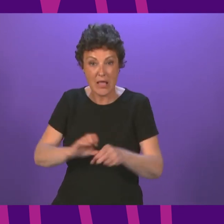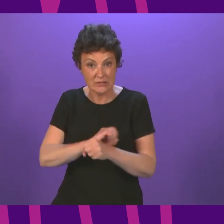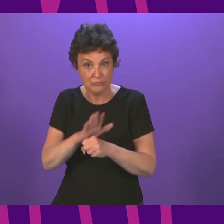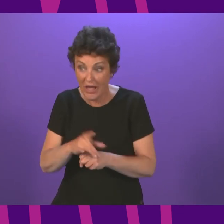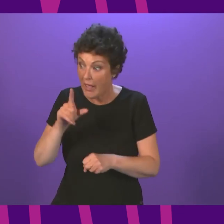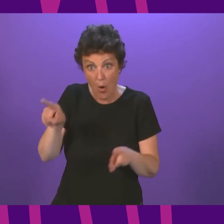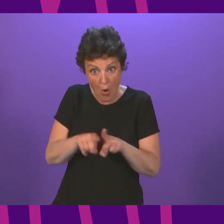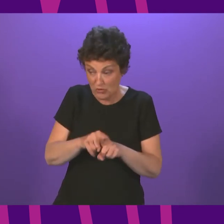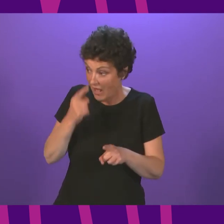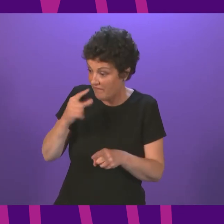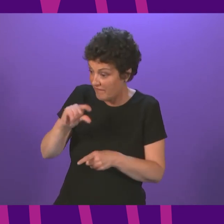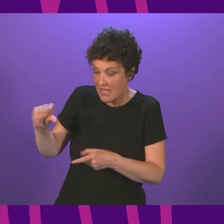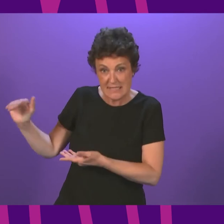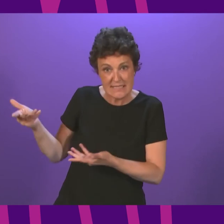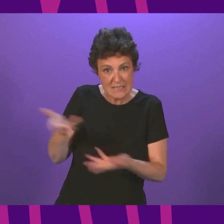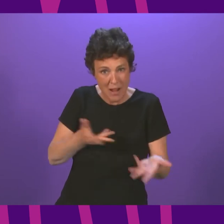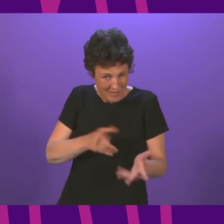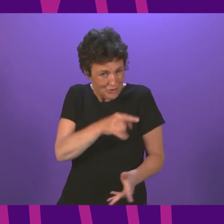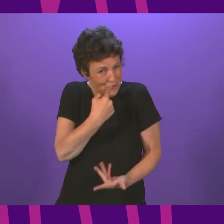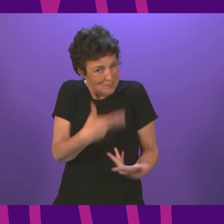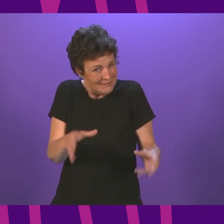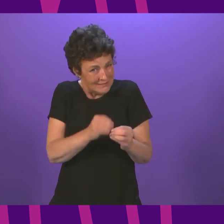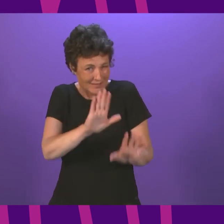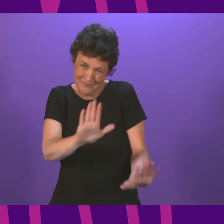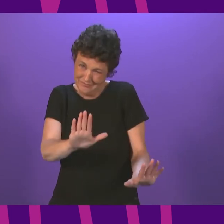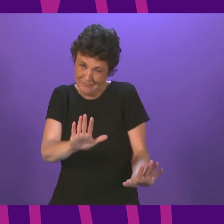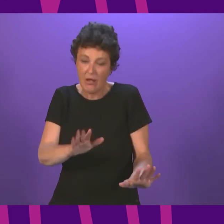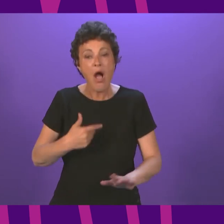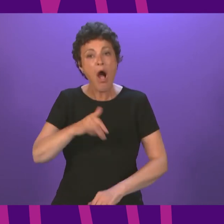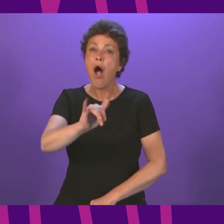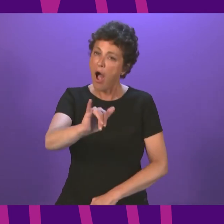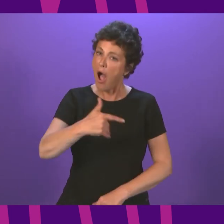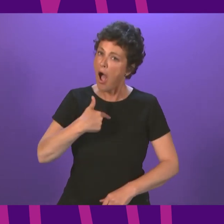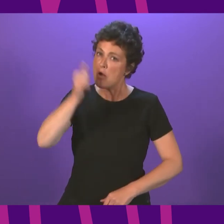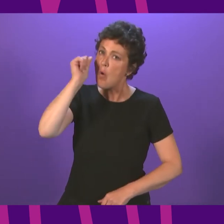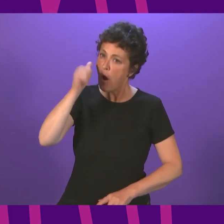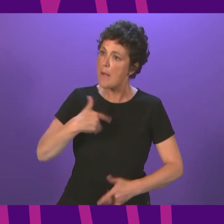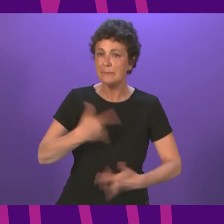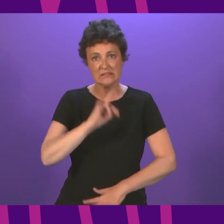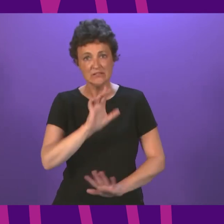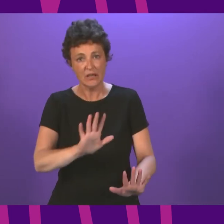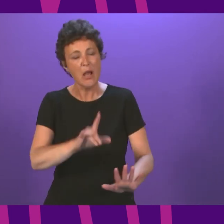For many colleagues, this has been the first legislation that they have engaged with in this Parliament and boy, oh boy did they make an impression! I hope that, like me, they think that the effort has been worth it overall.